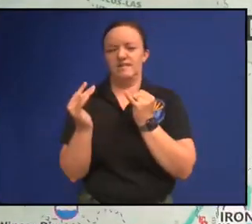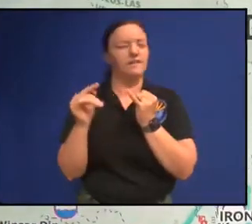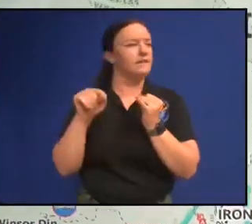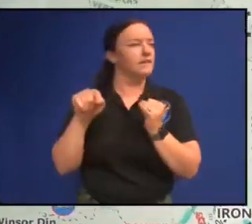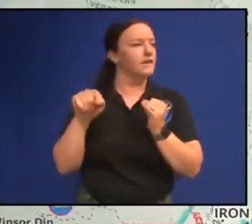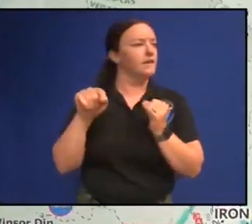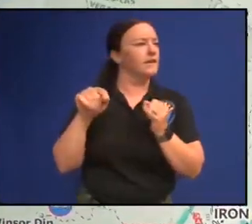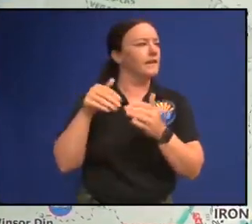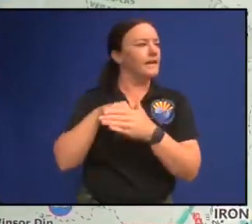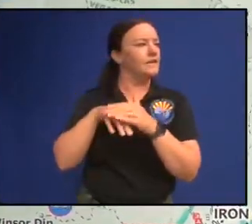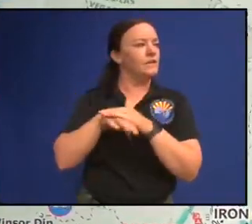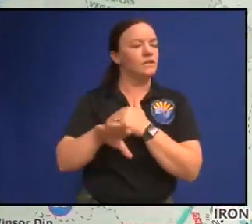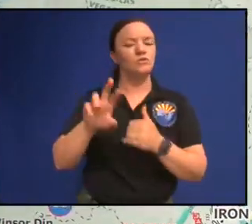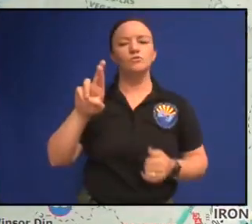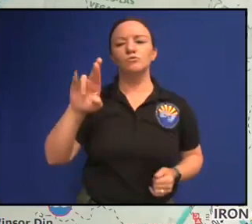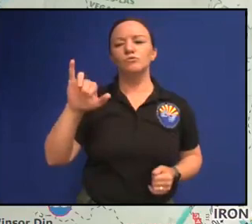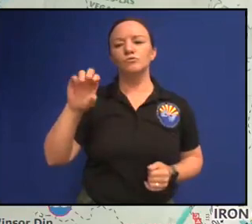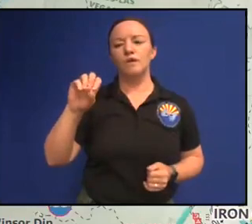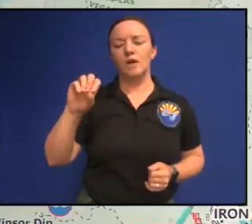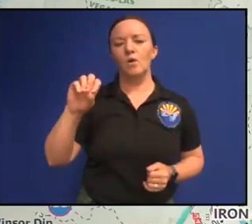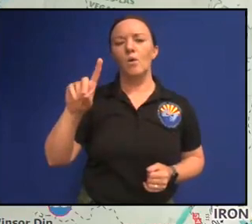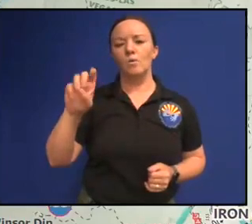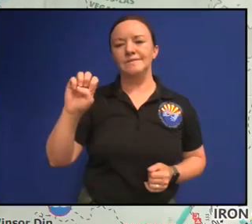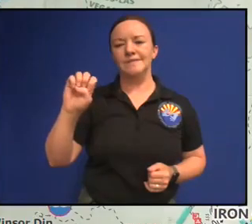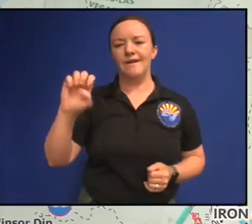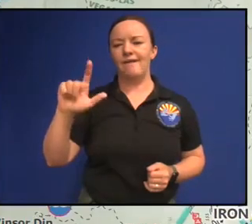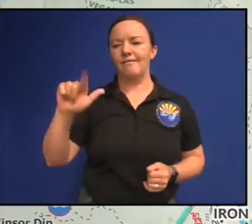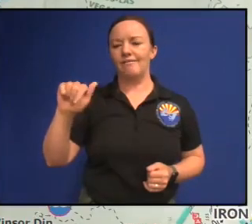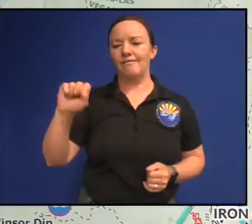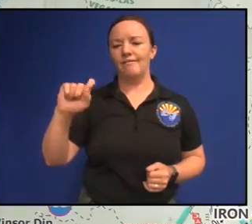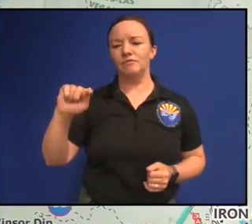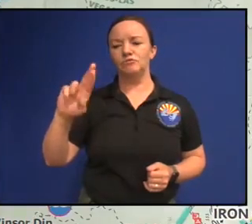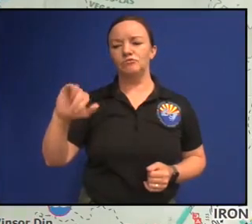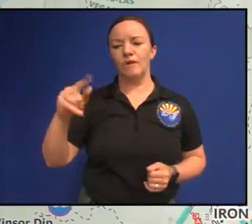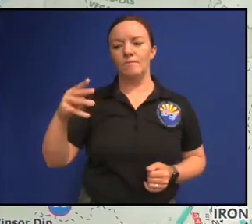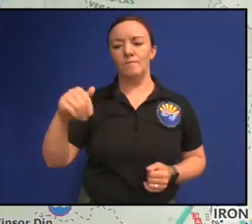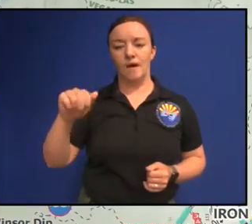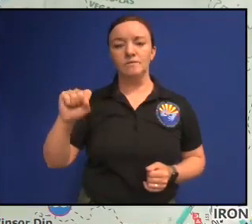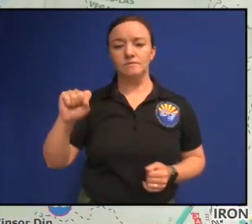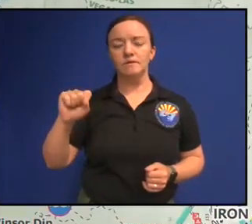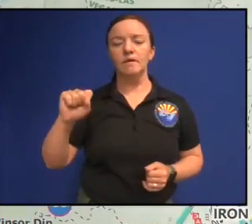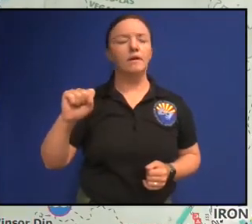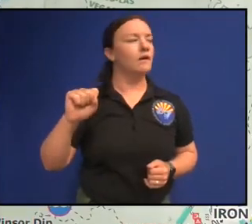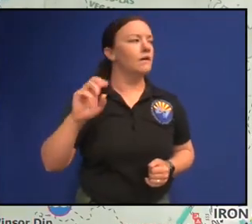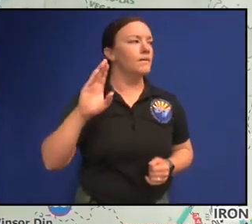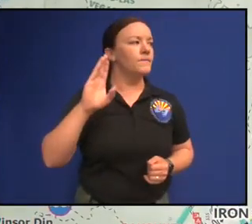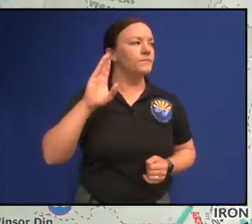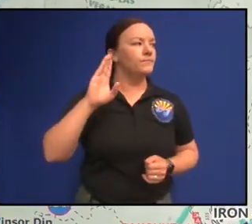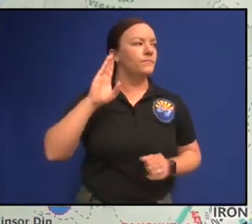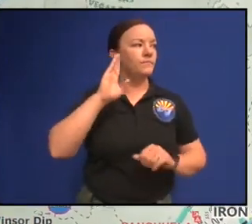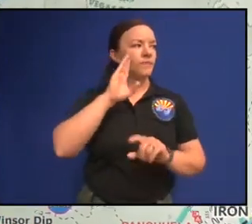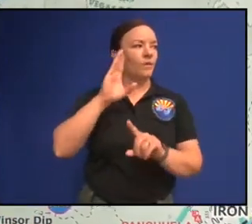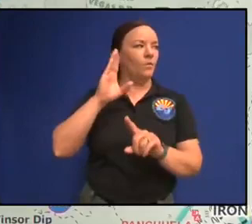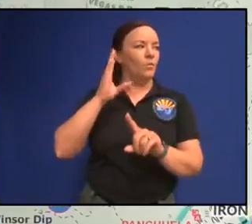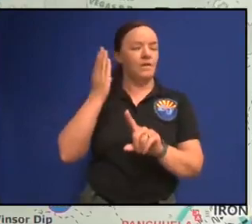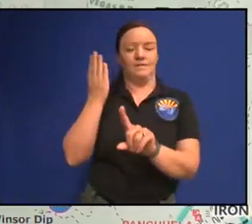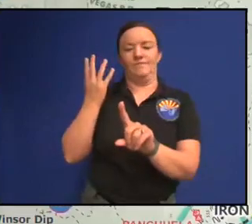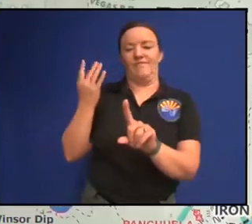IT'S GOING TO CONTINUE FLANKING TO THE SOUTH AS WELL AS IN BEAR CREEK. THAT IS WHY WE HAVE TO STAY AHEAD OF